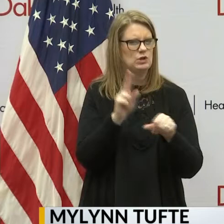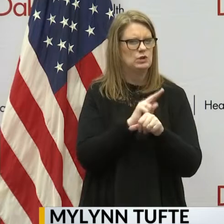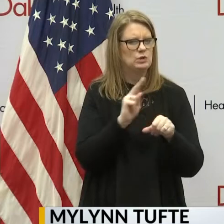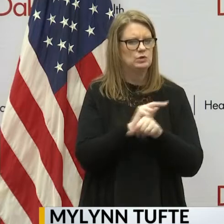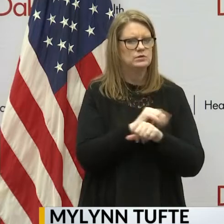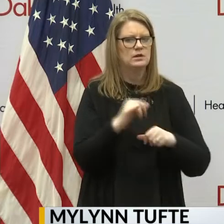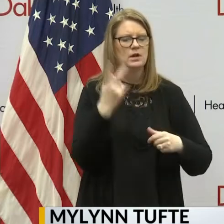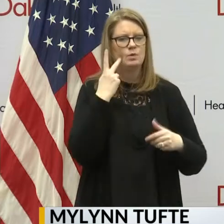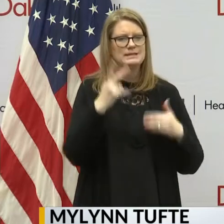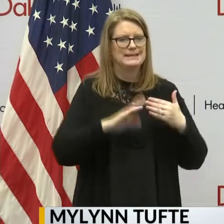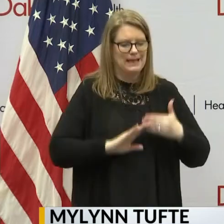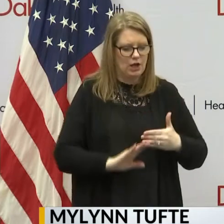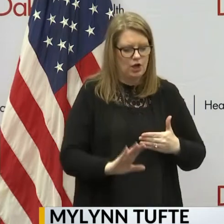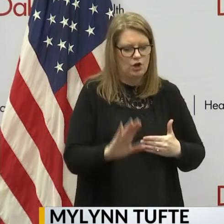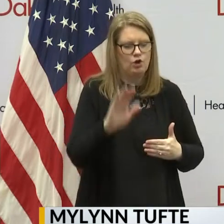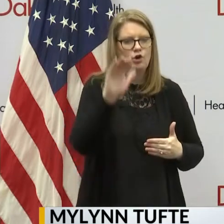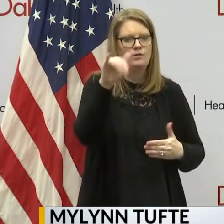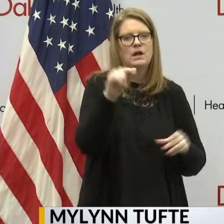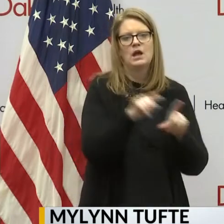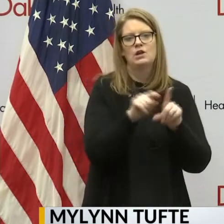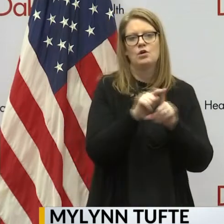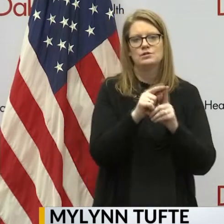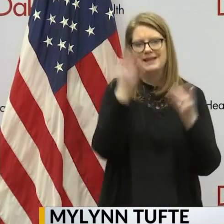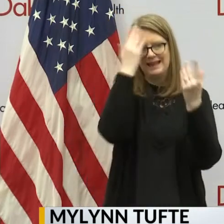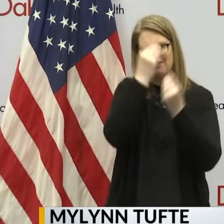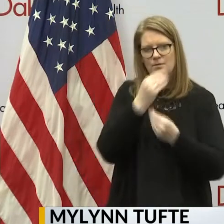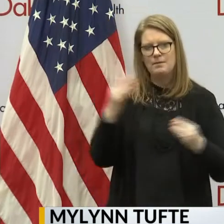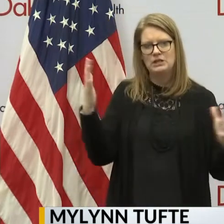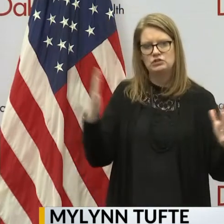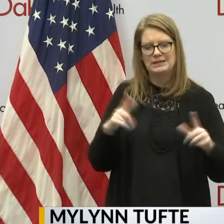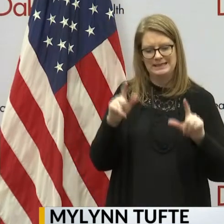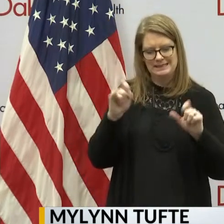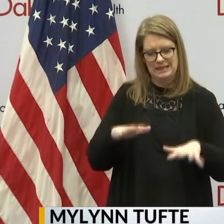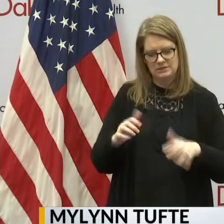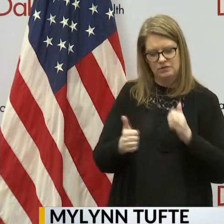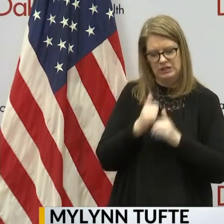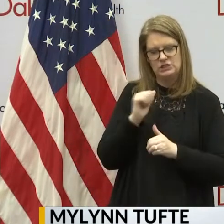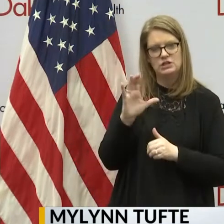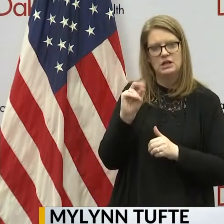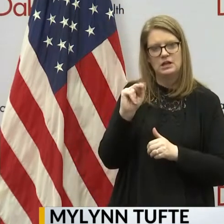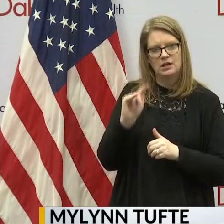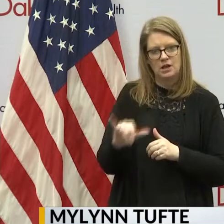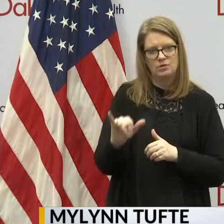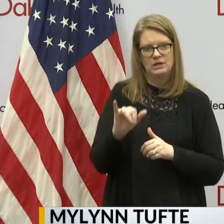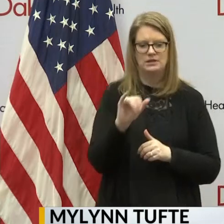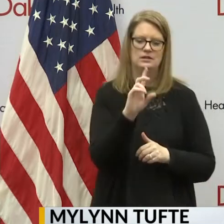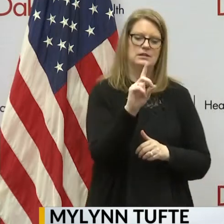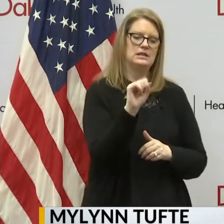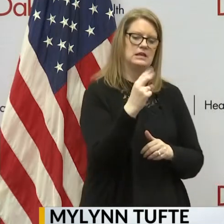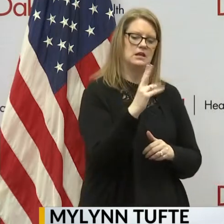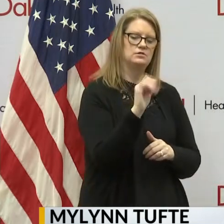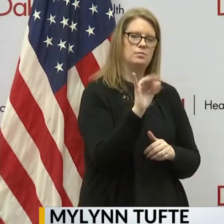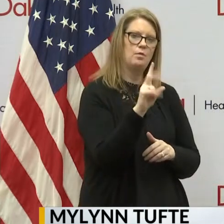IT TO BE MOBILE FRIENDLY, THERE IS A BOX THERE AND THEN THERE IS A TRENDING CURVE WITH